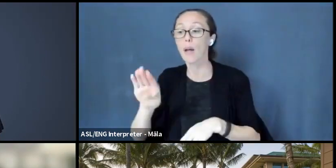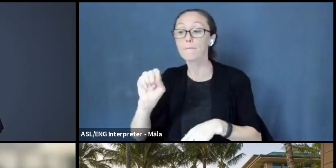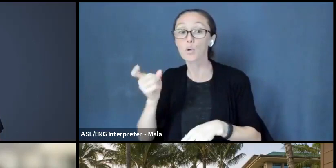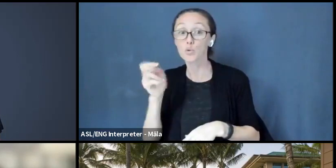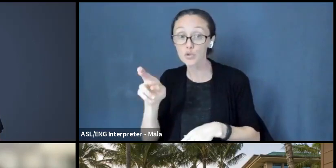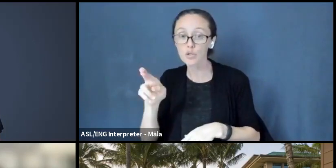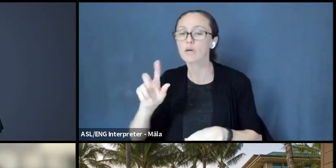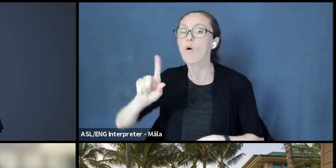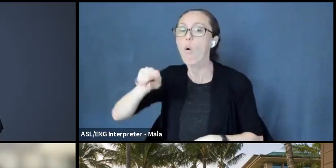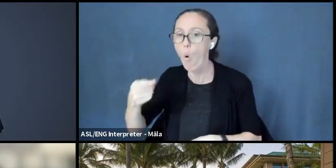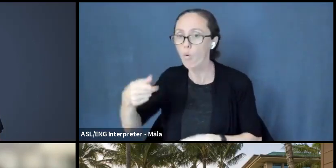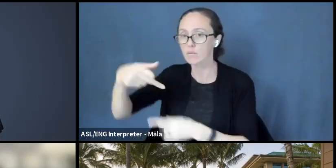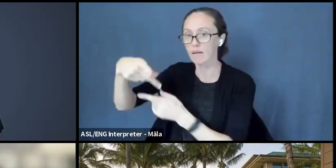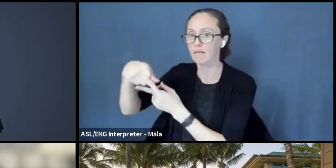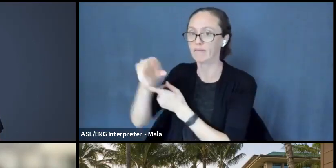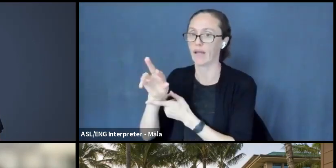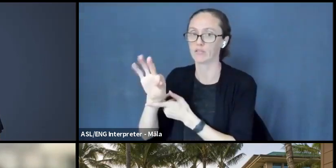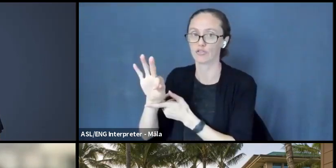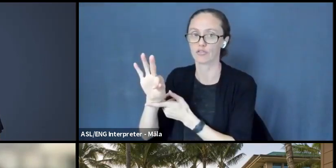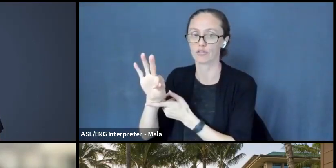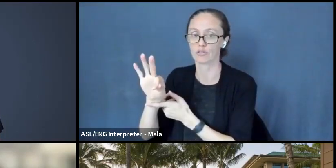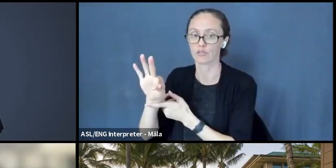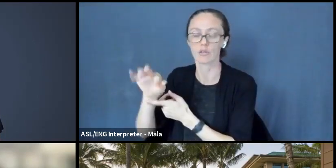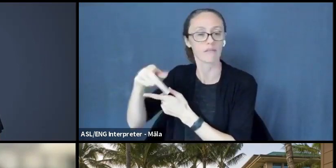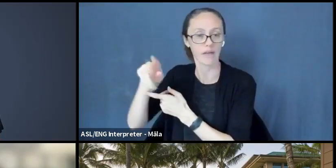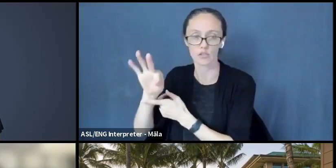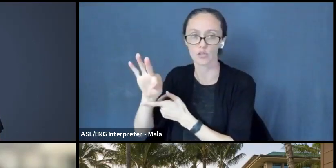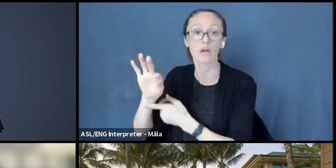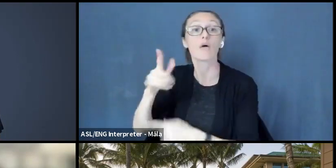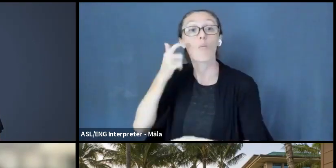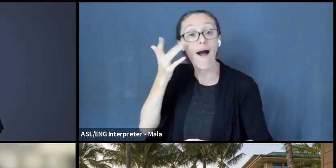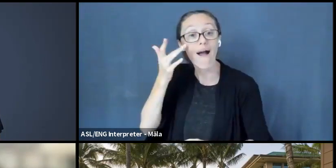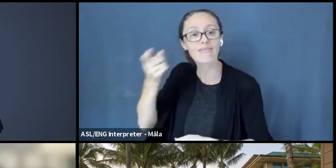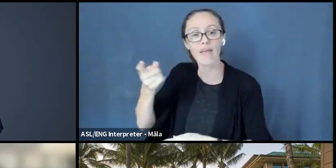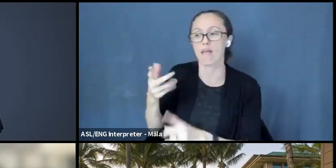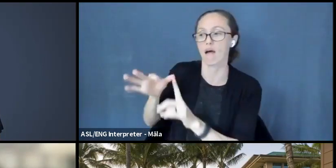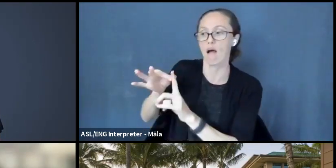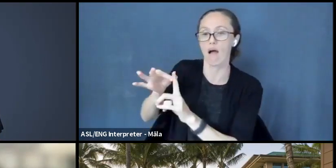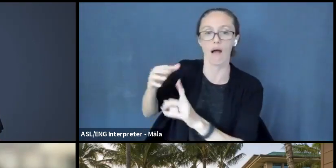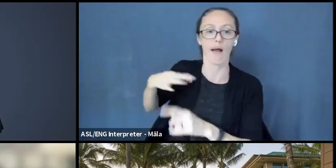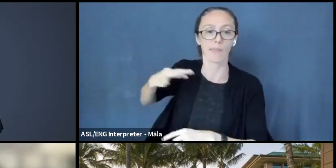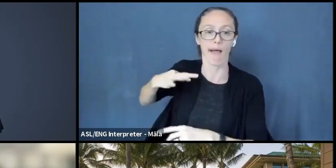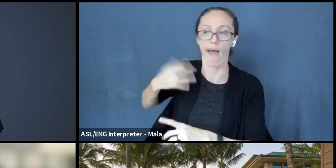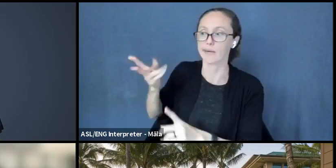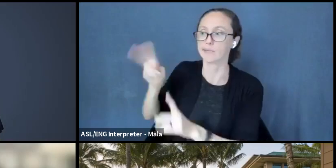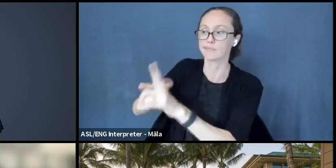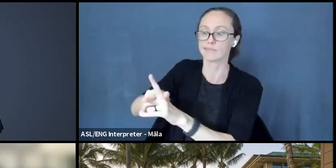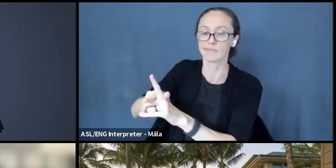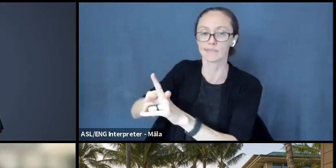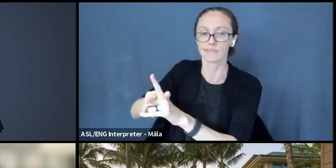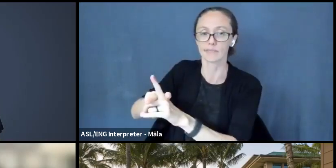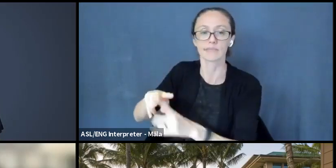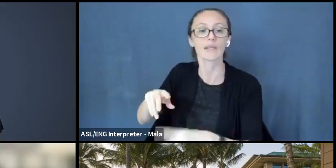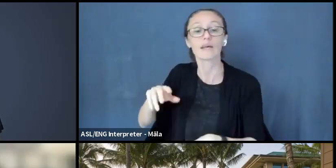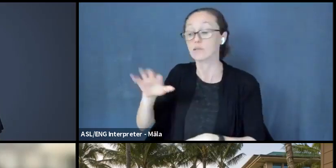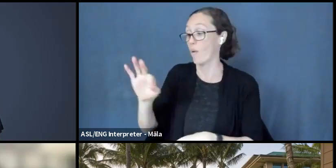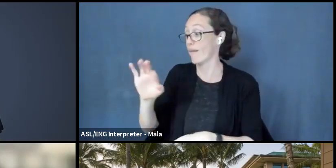Because only Pfizer applied for the booster dose. Their data was reviewed by the FDA and the CDC.